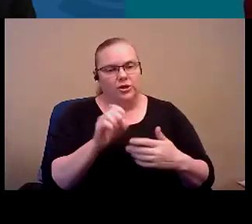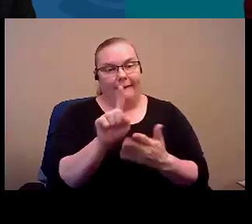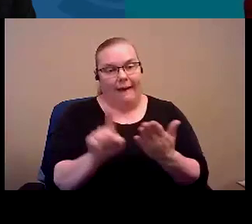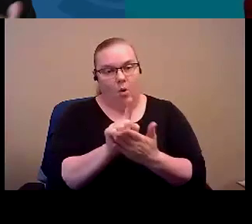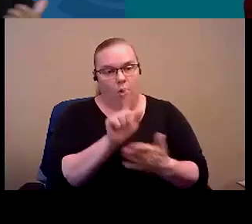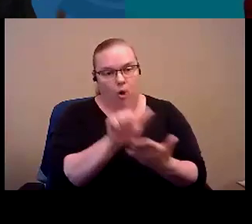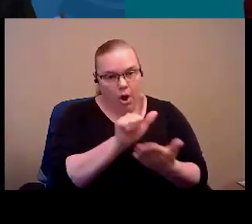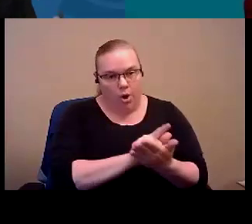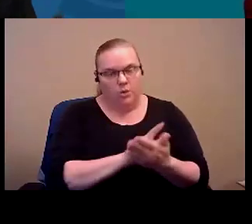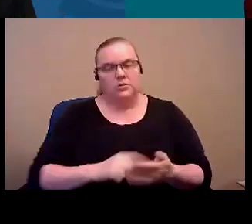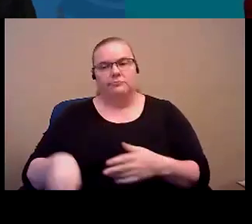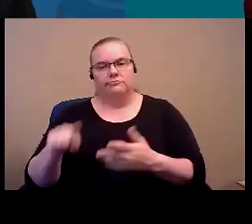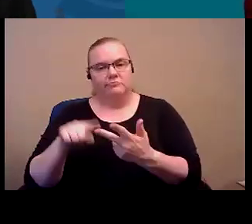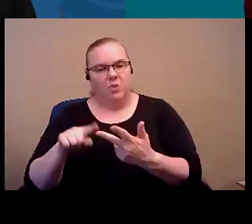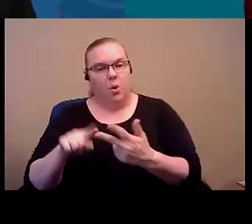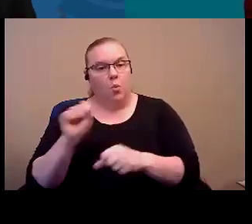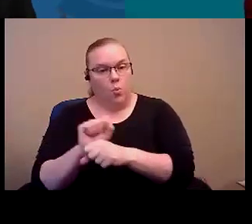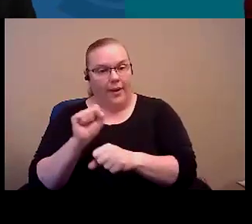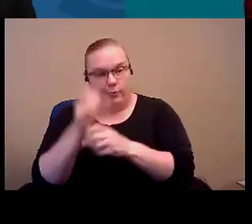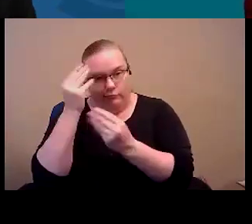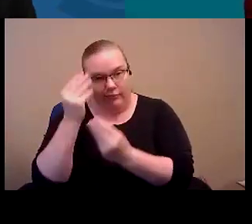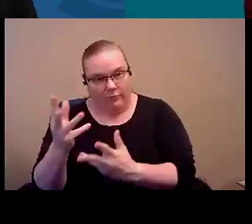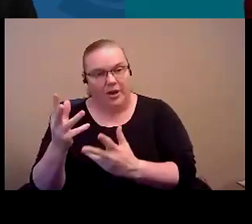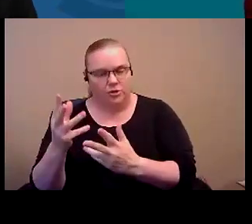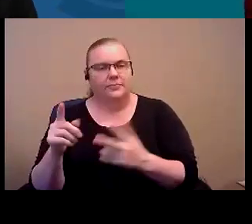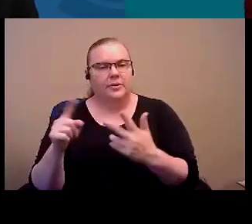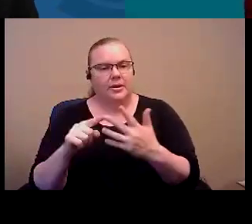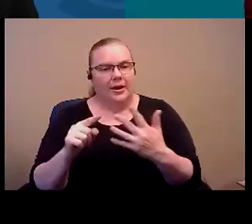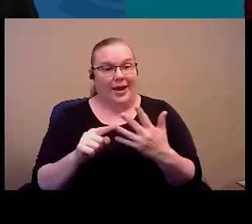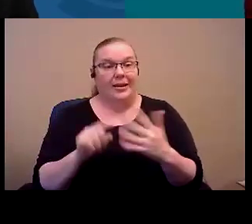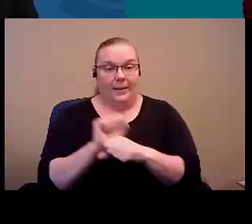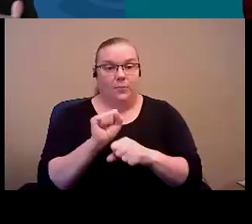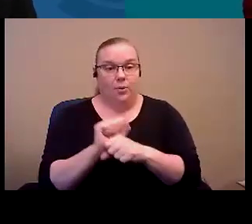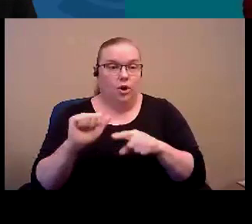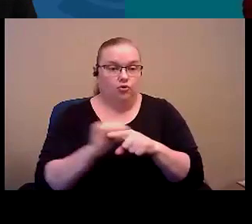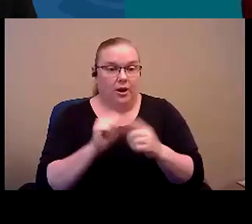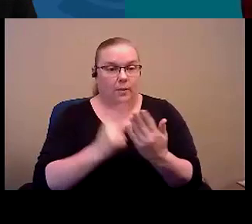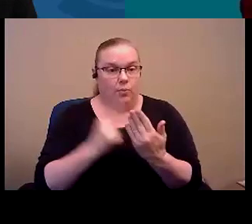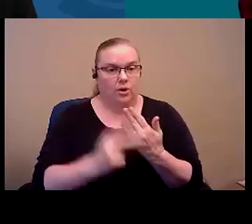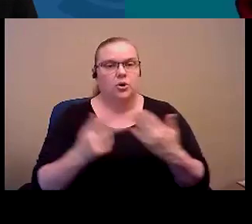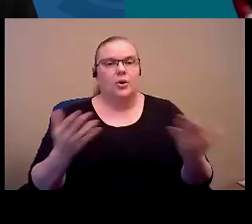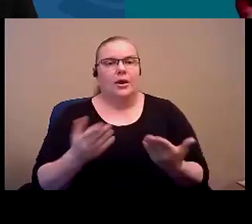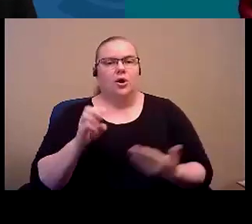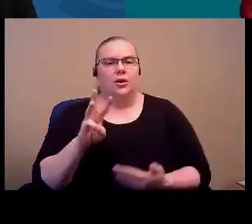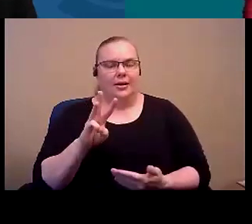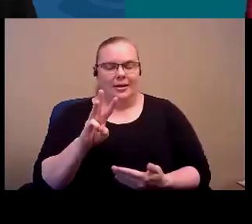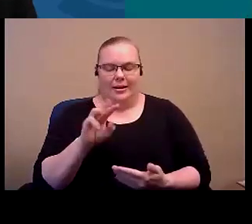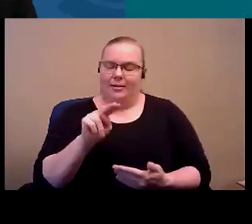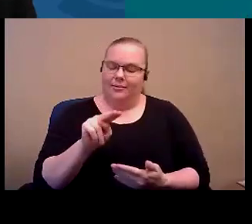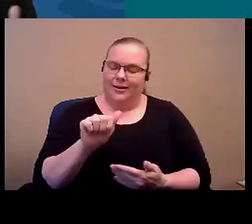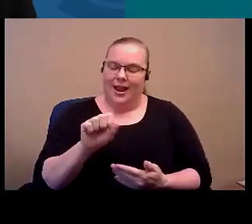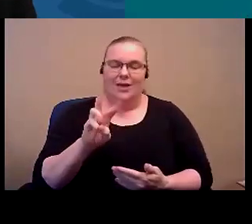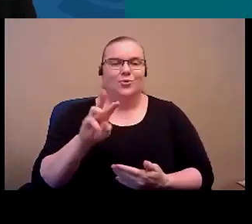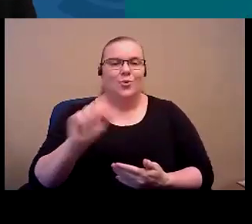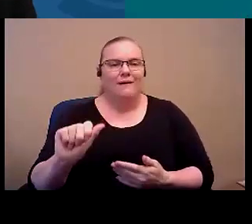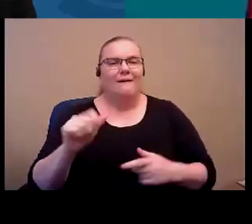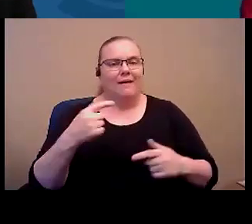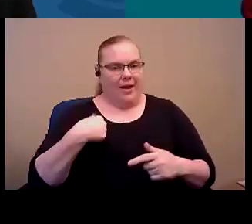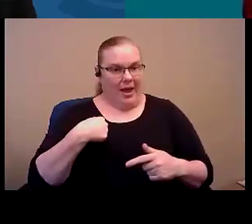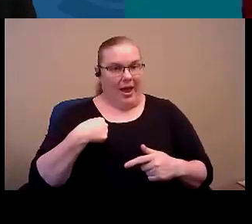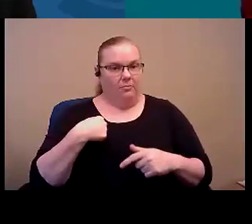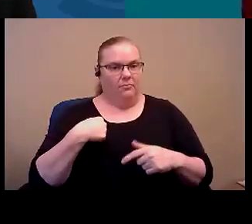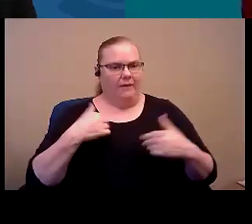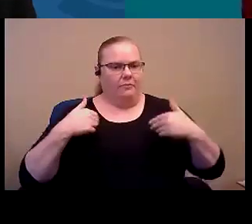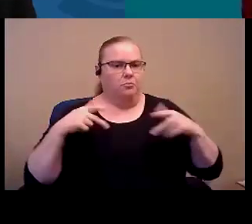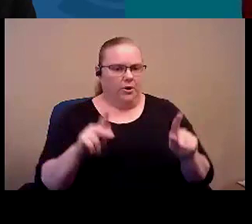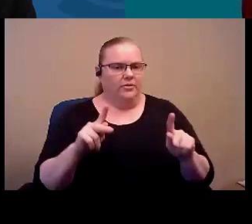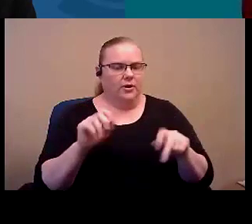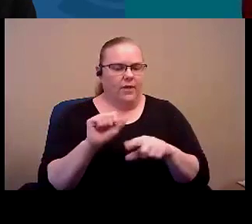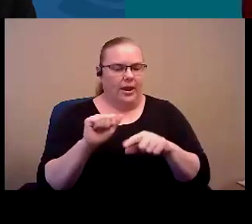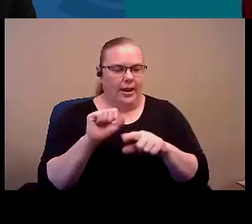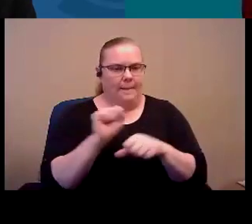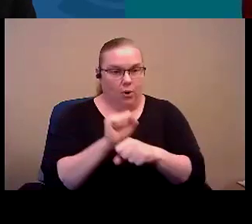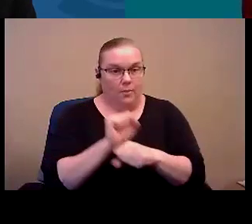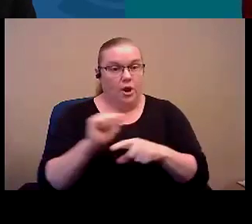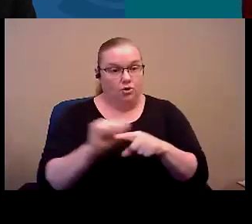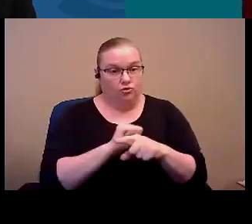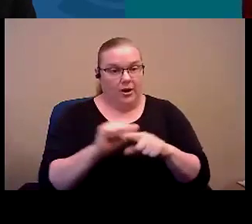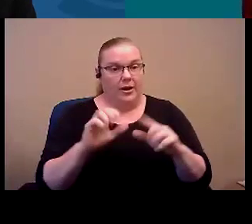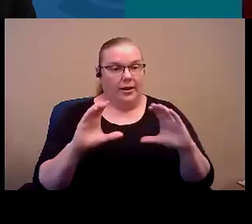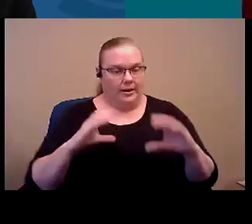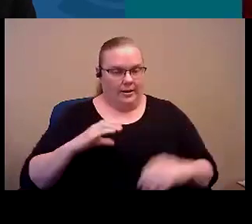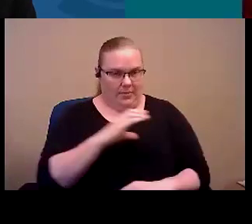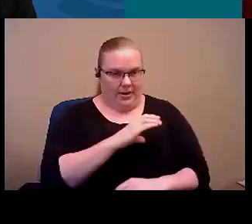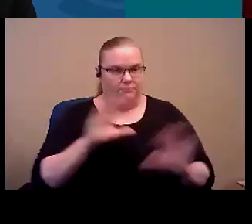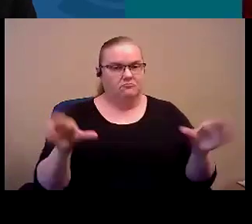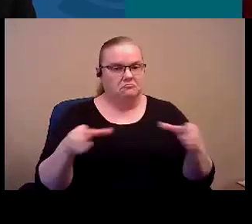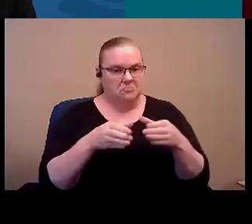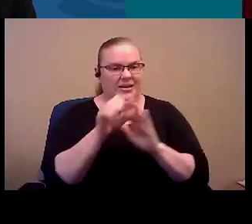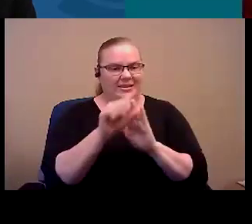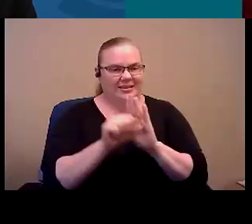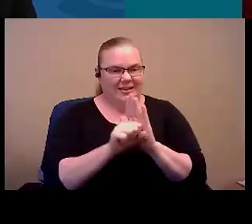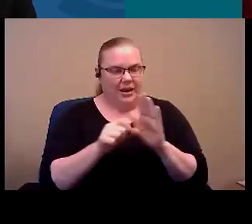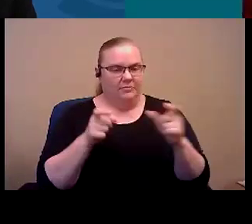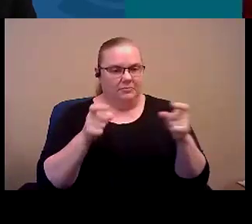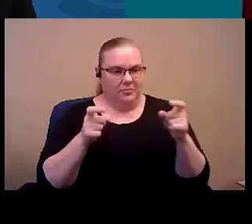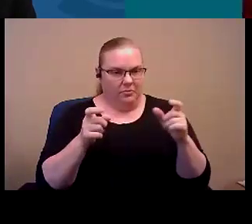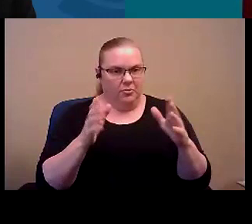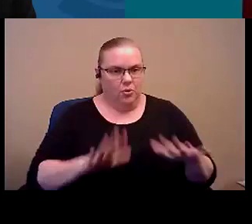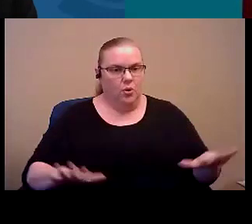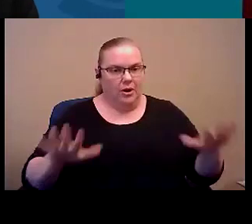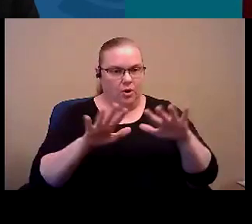and most importantly for today, employment and training programs. So, here at NASWA, I have the pleasure of working with our Employment and Training Committee, which brings together state workforce development directors across the country to share best practices,